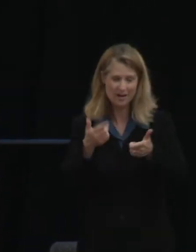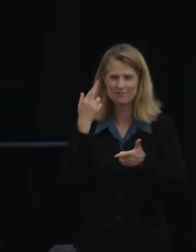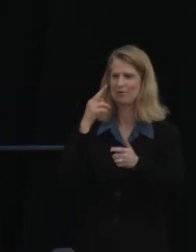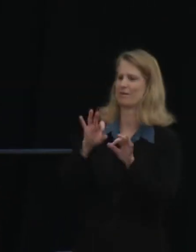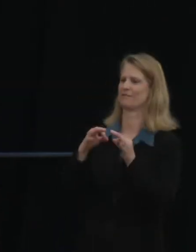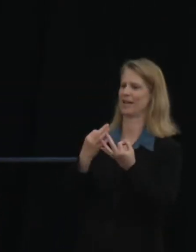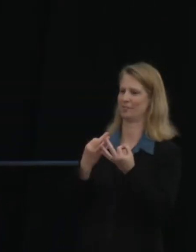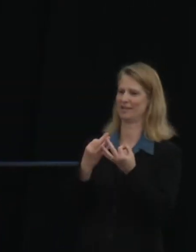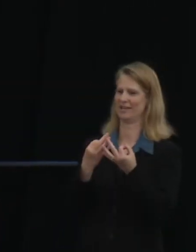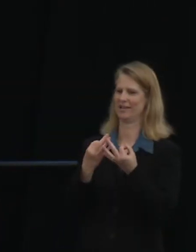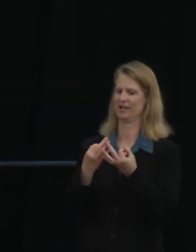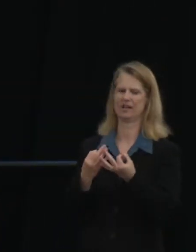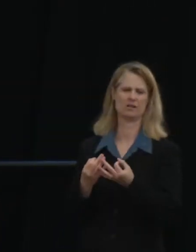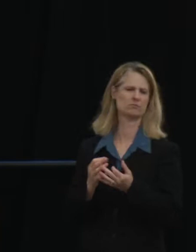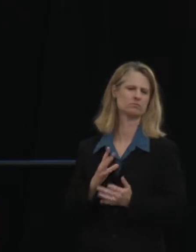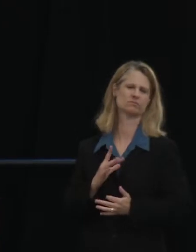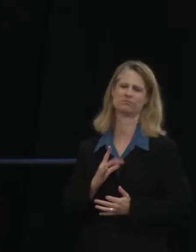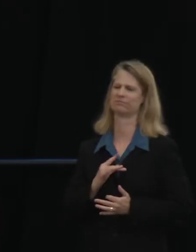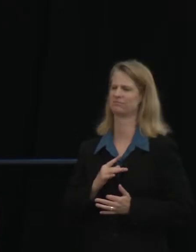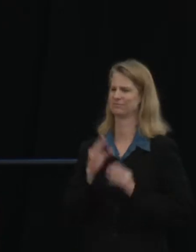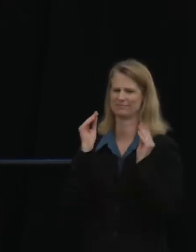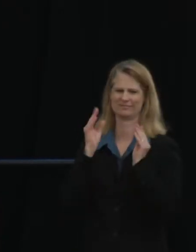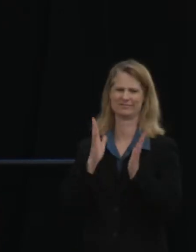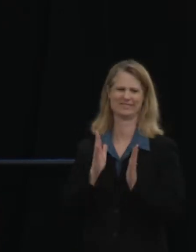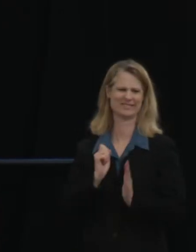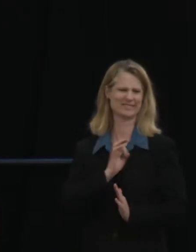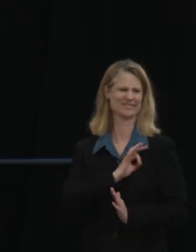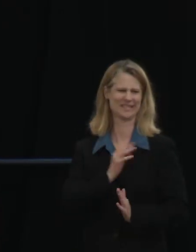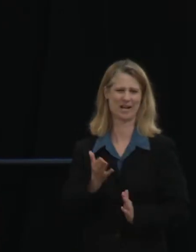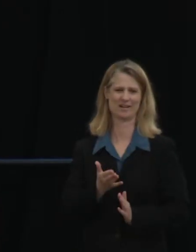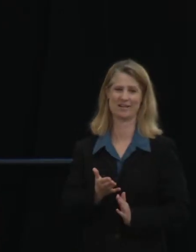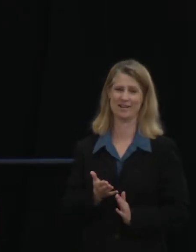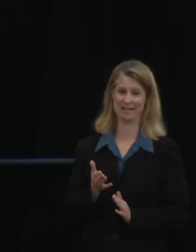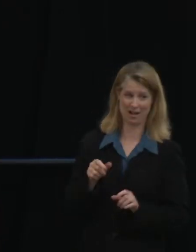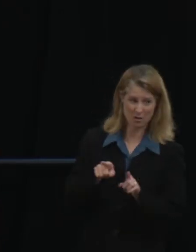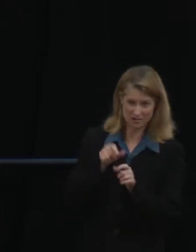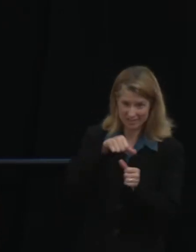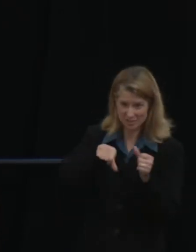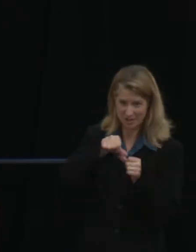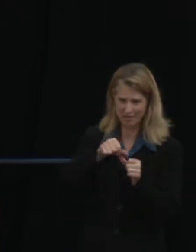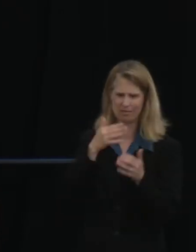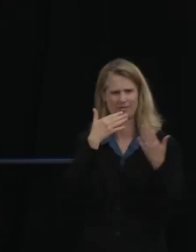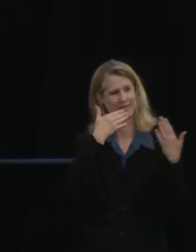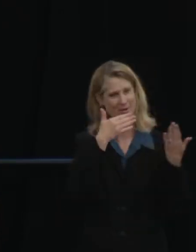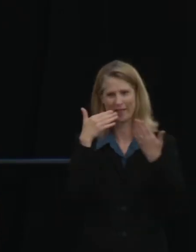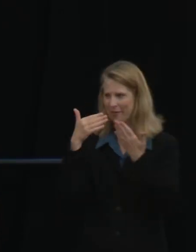and our phenomenal professors, and each other, so thank you.